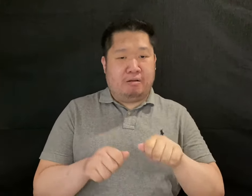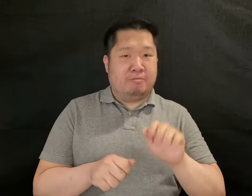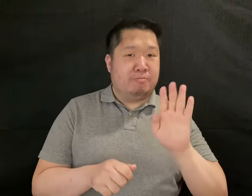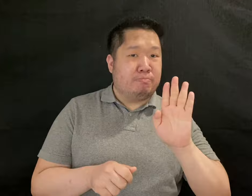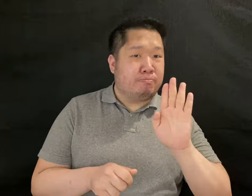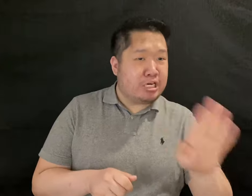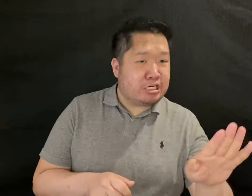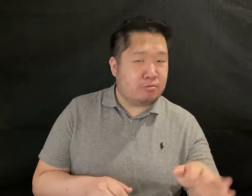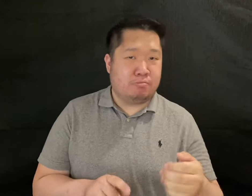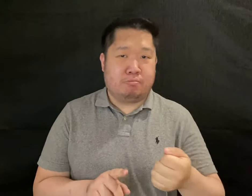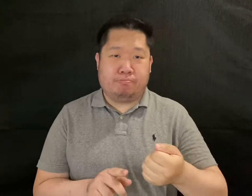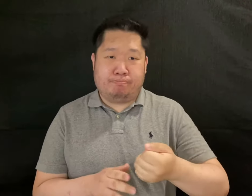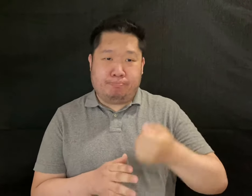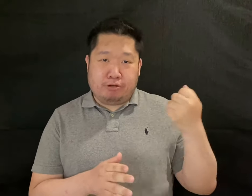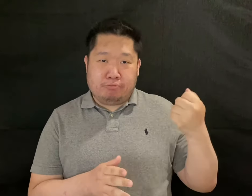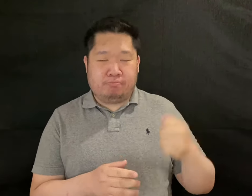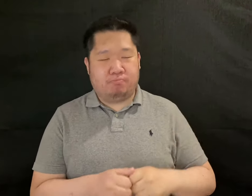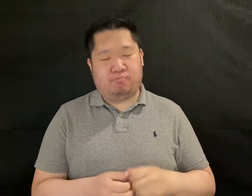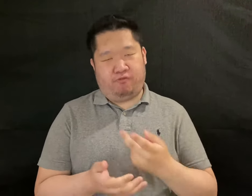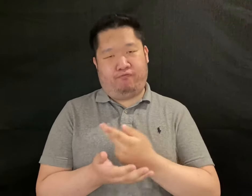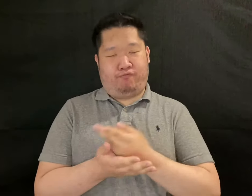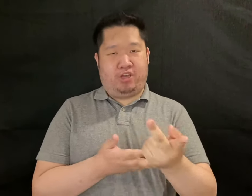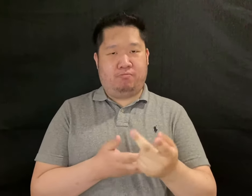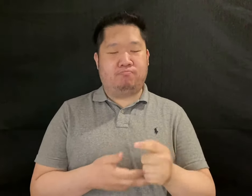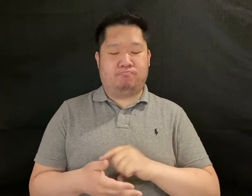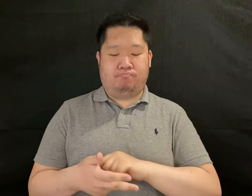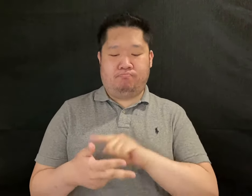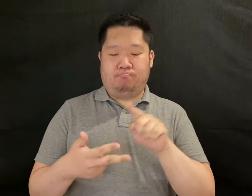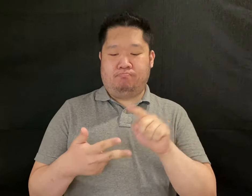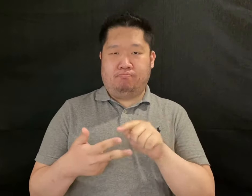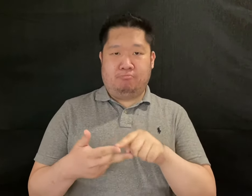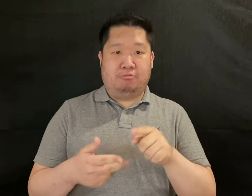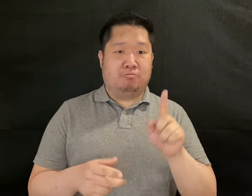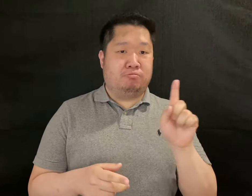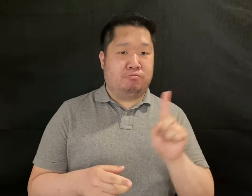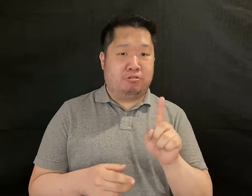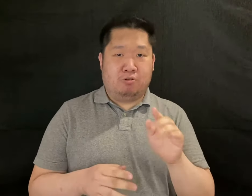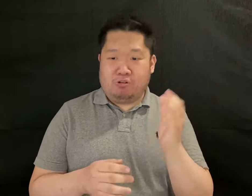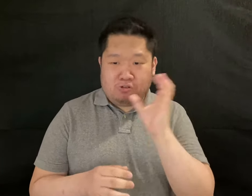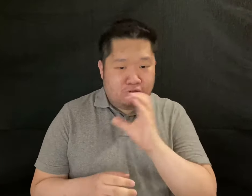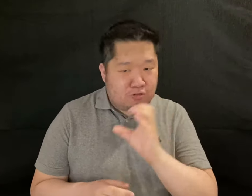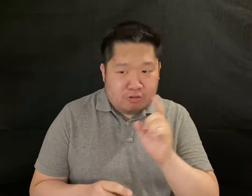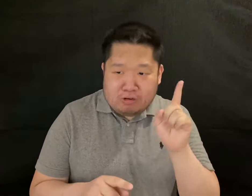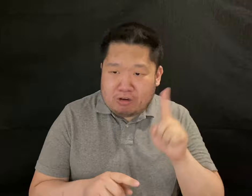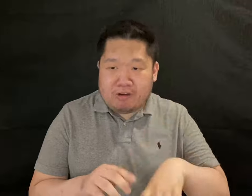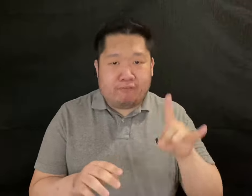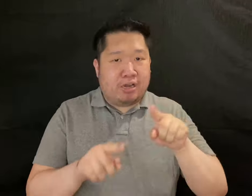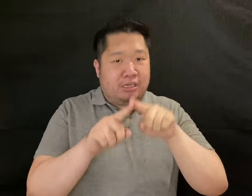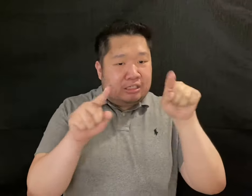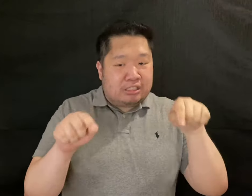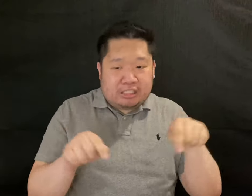push or pull, the door fails. If you can't locate a place to